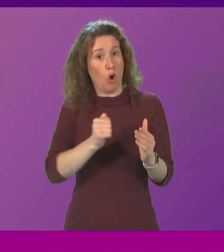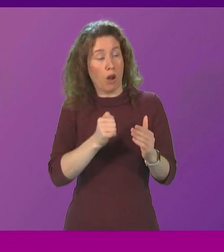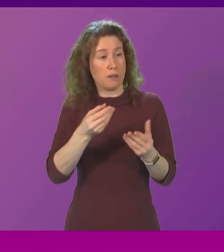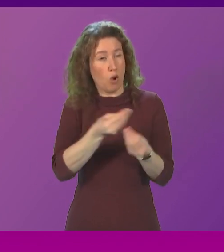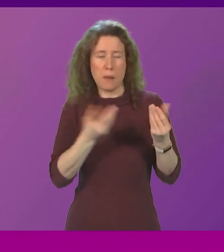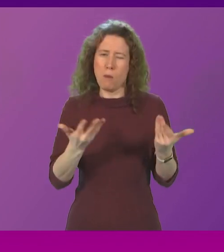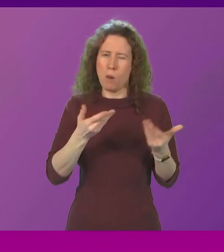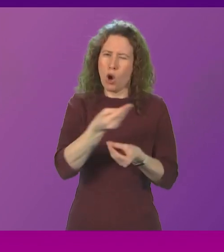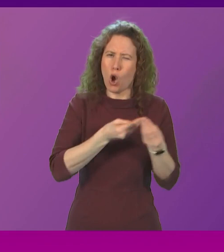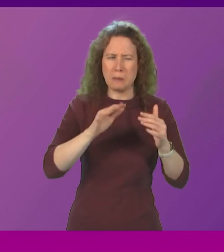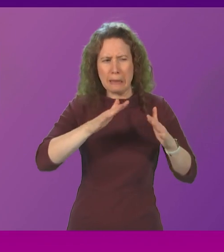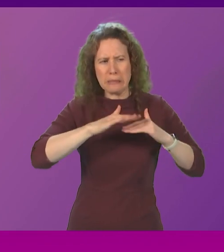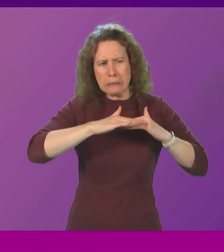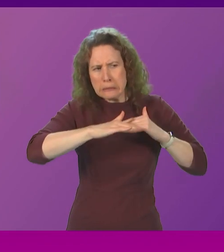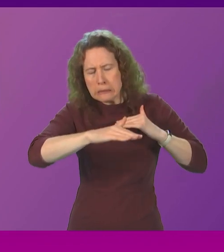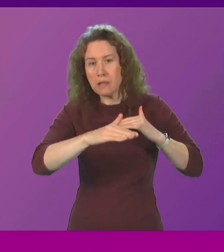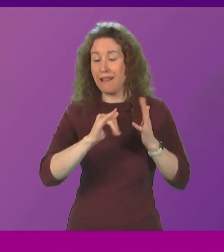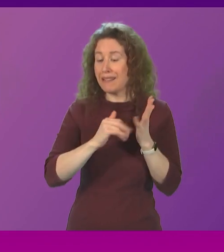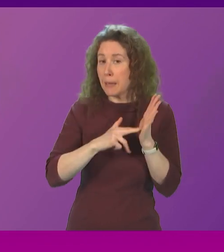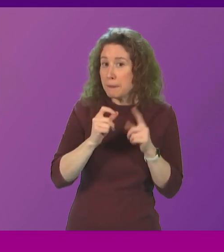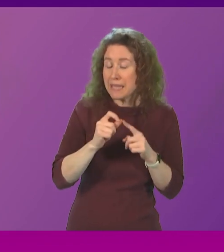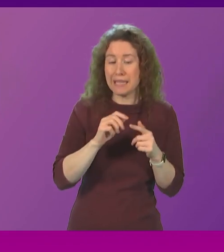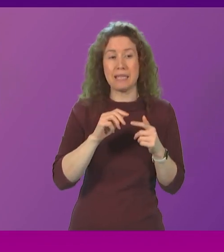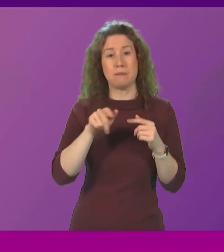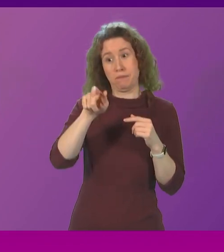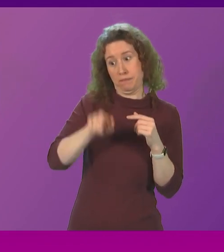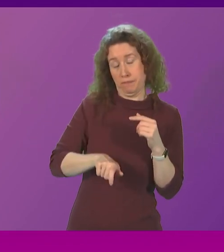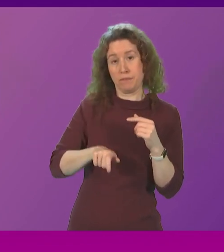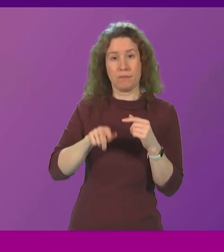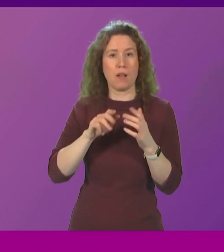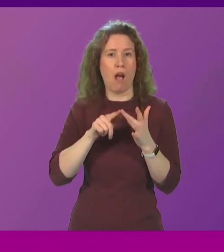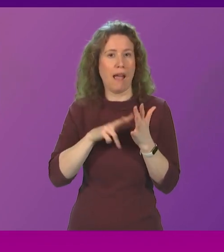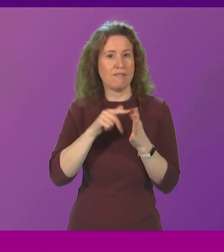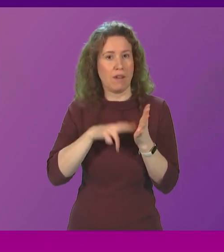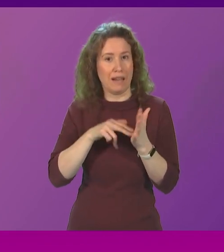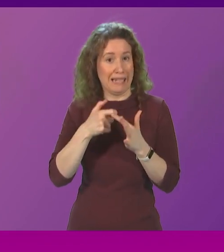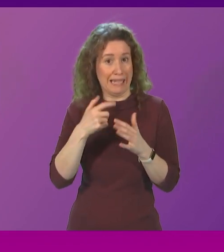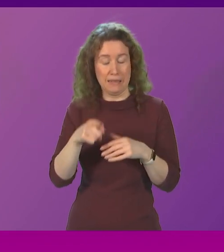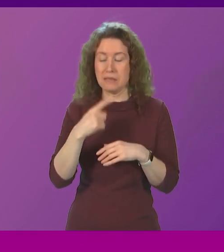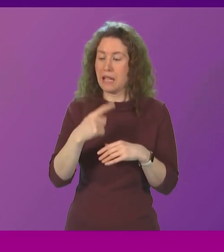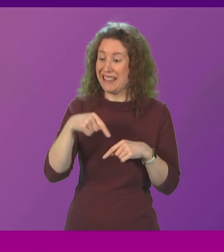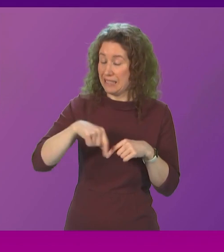Scottish National Party MSP Ivan McKee said that the Government needs to “reset” its